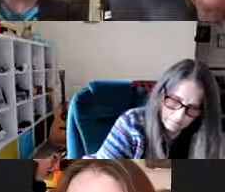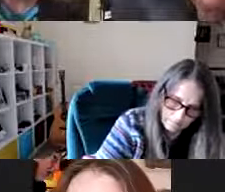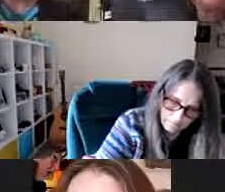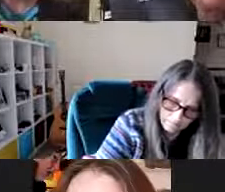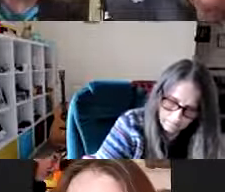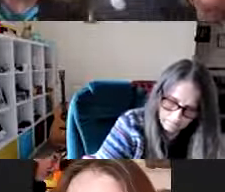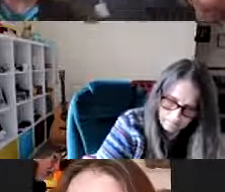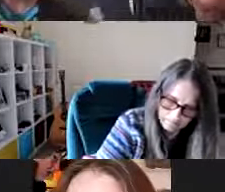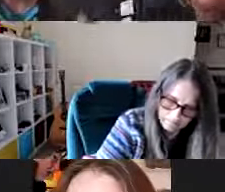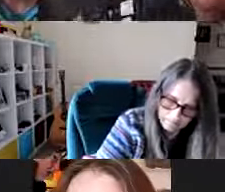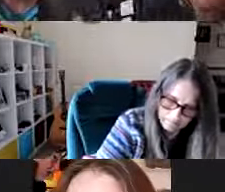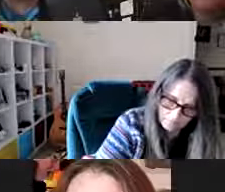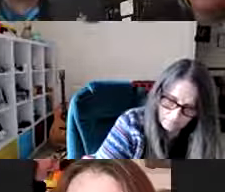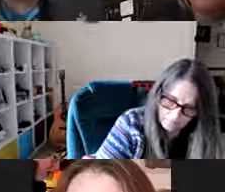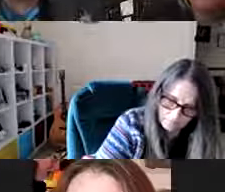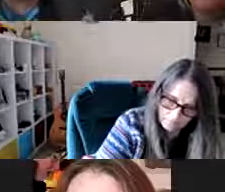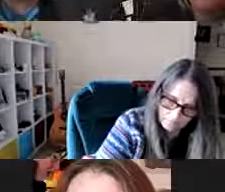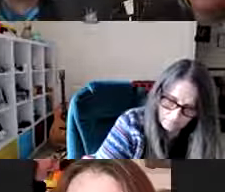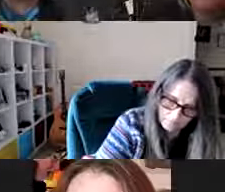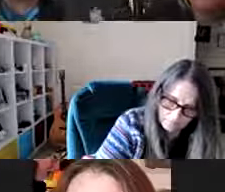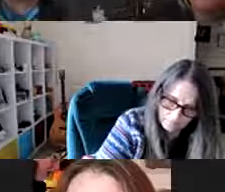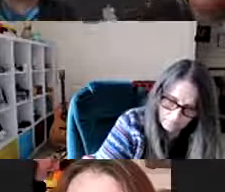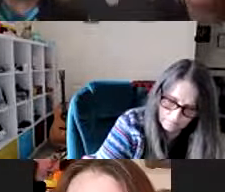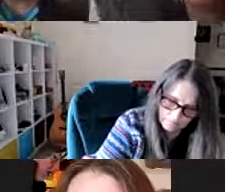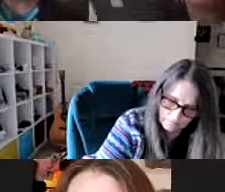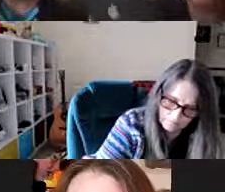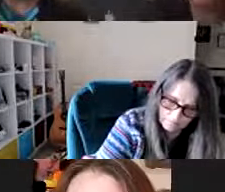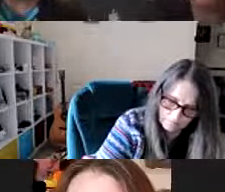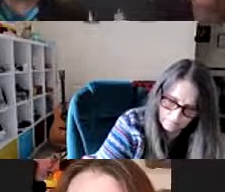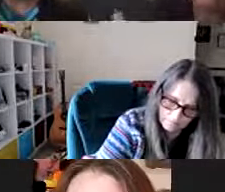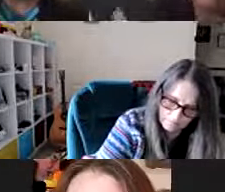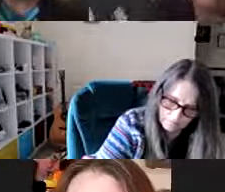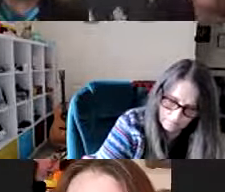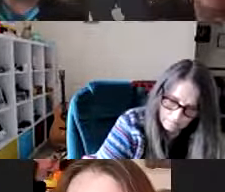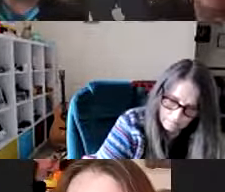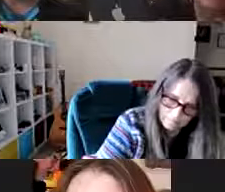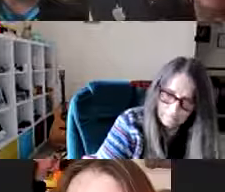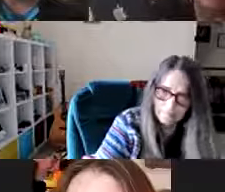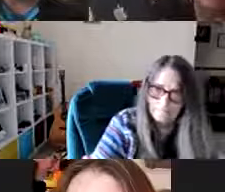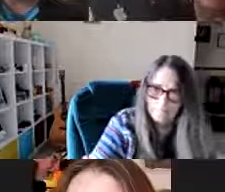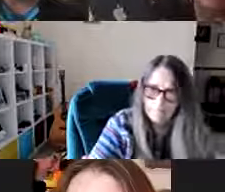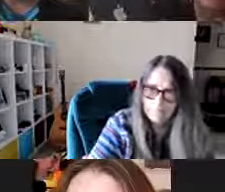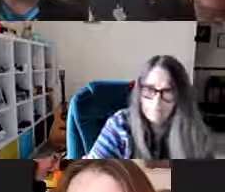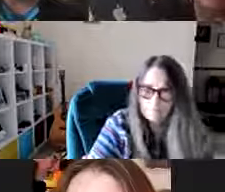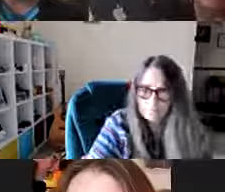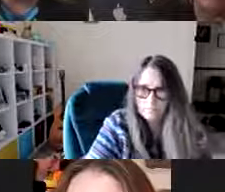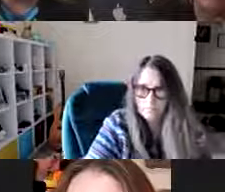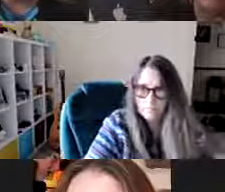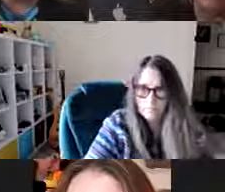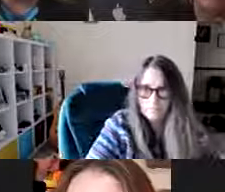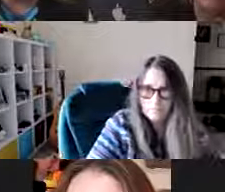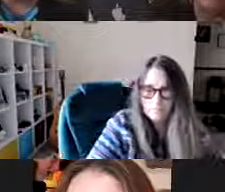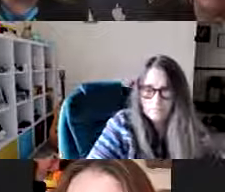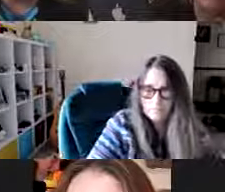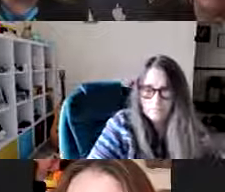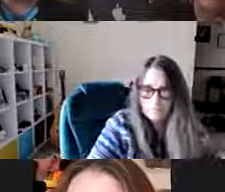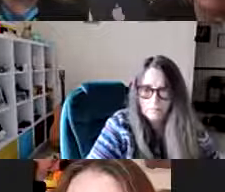deaf as a capital d political deaf or small d and newer divergent artists as well and it's